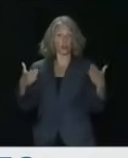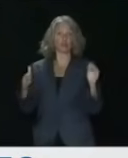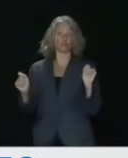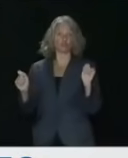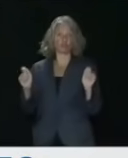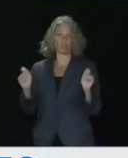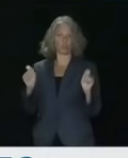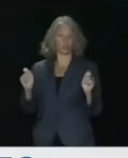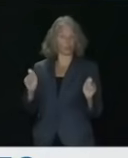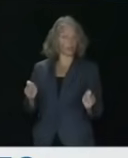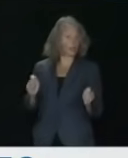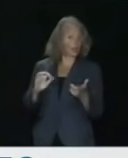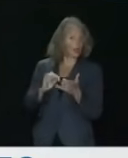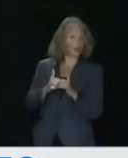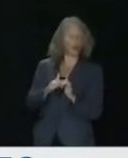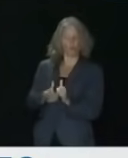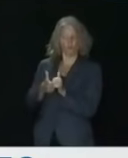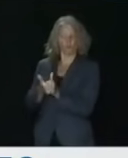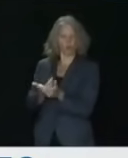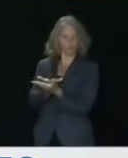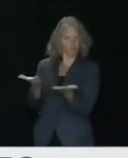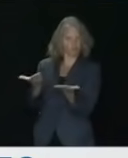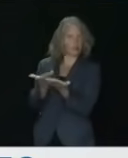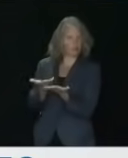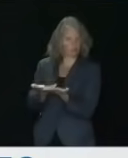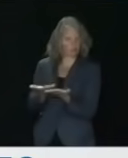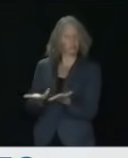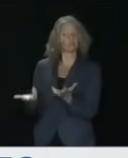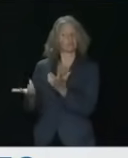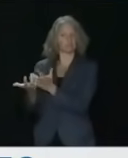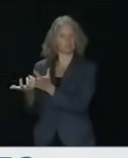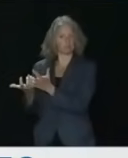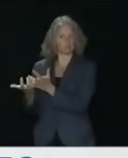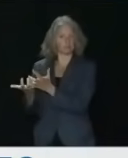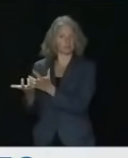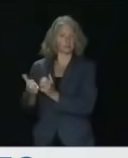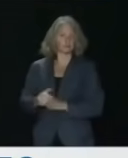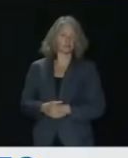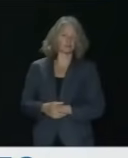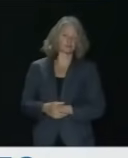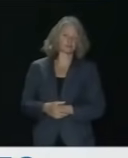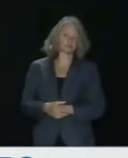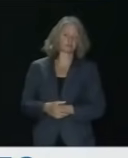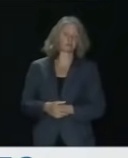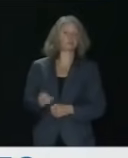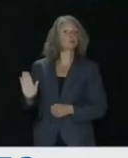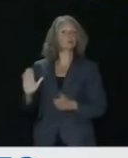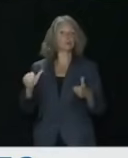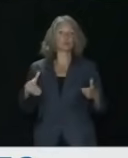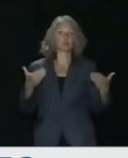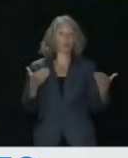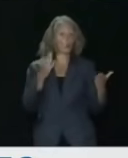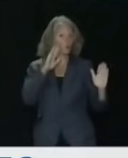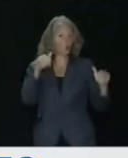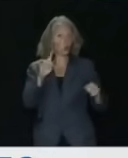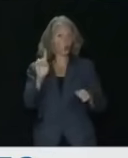HAS WORKED TO QUICKLY ADAPT ITS